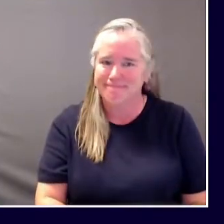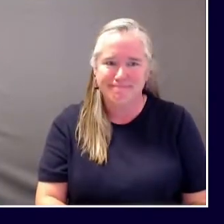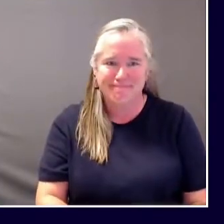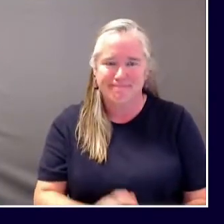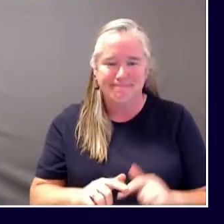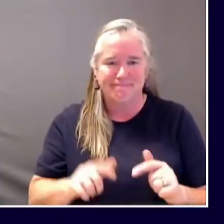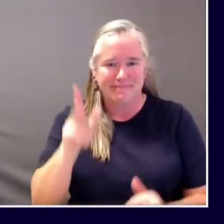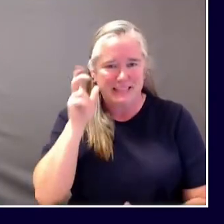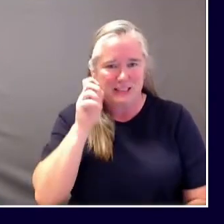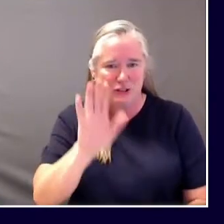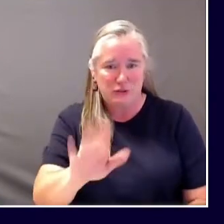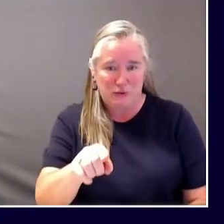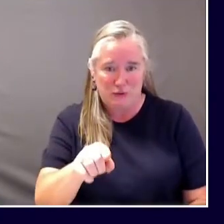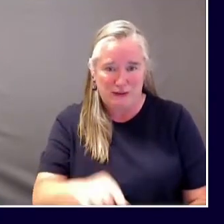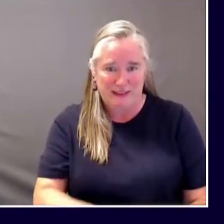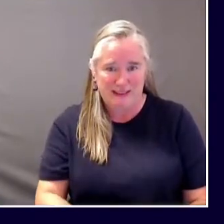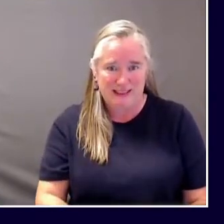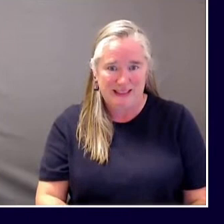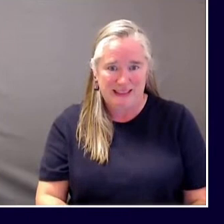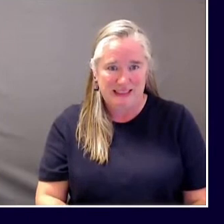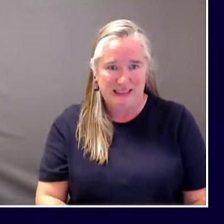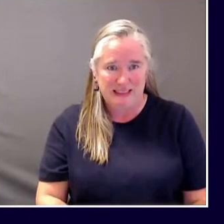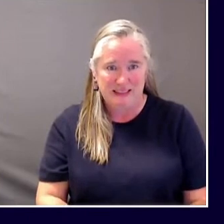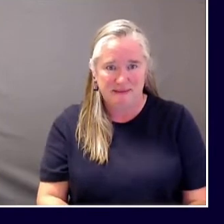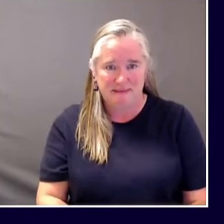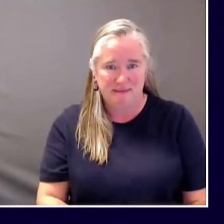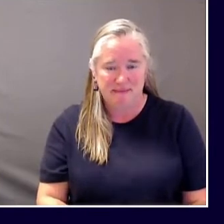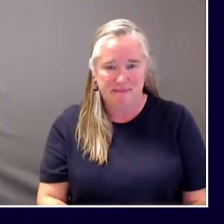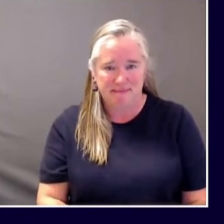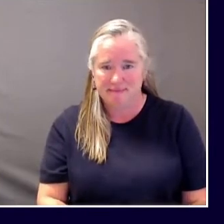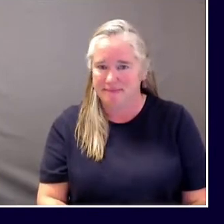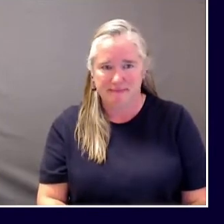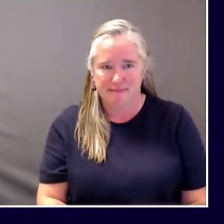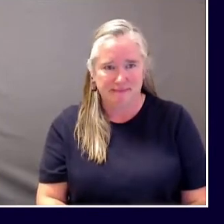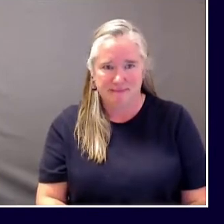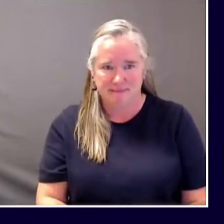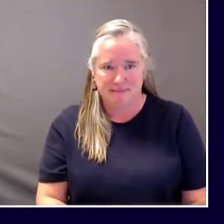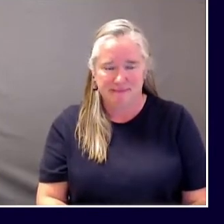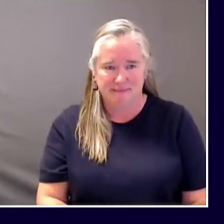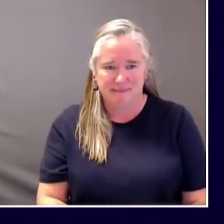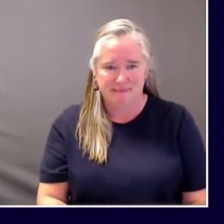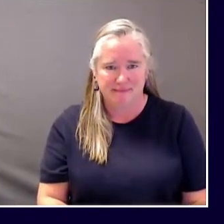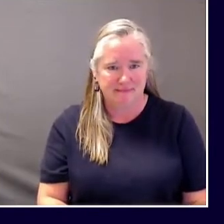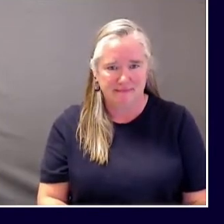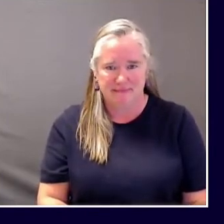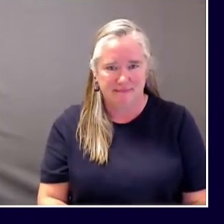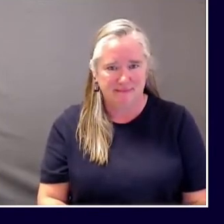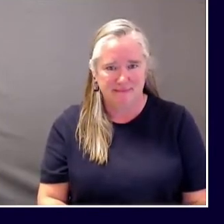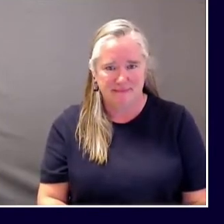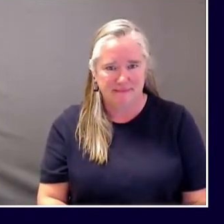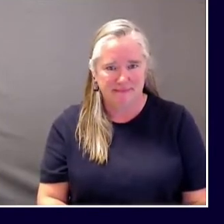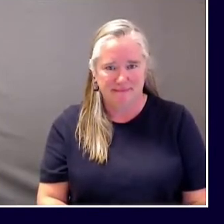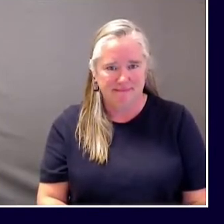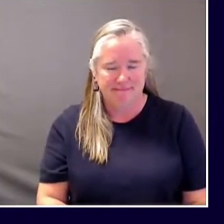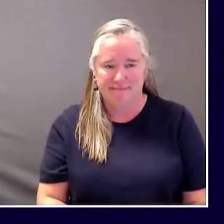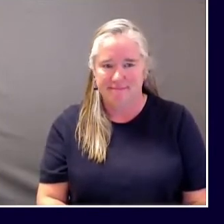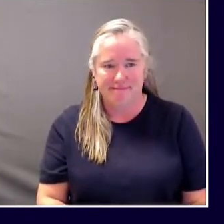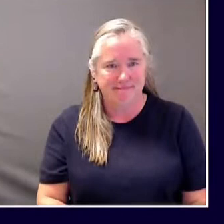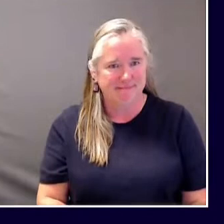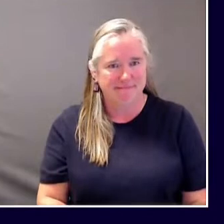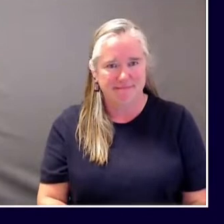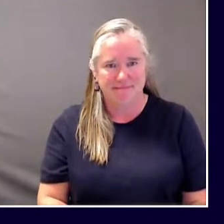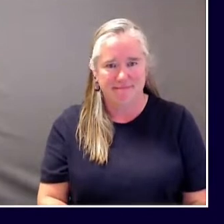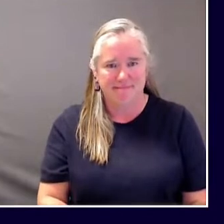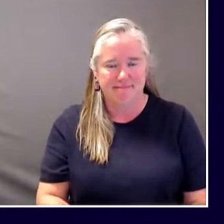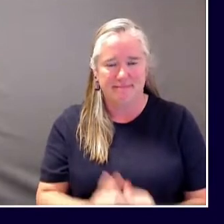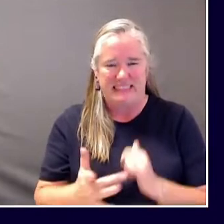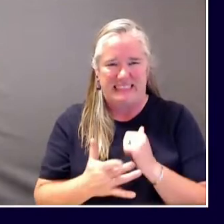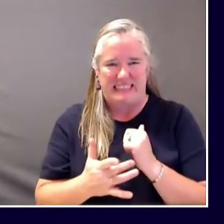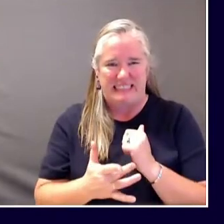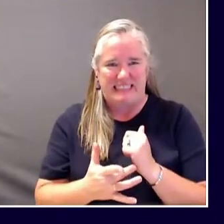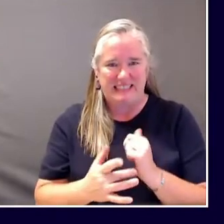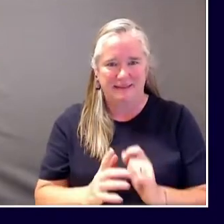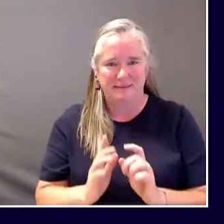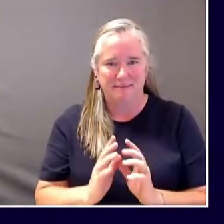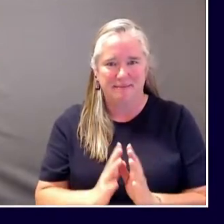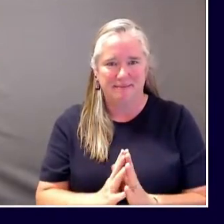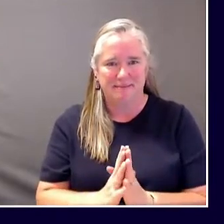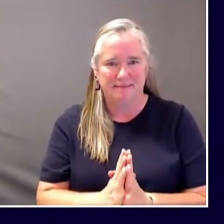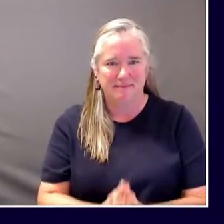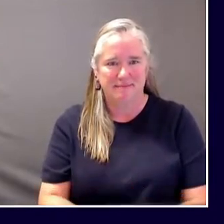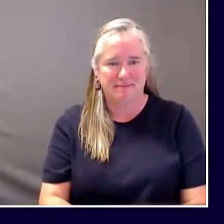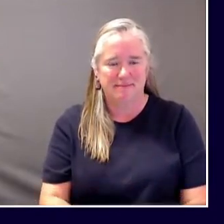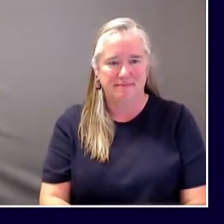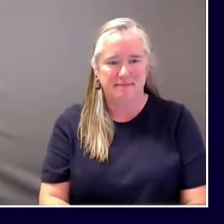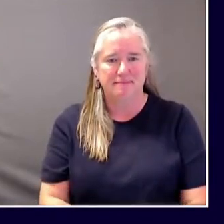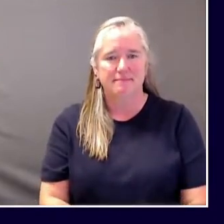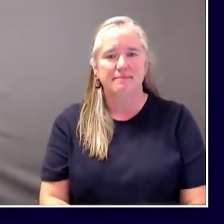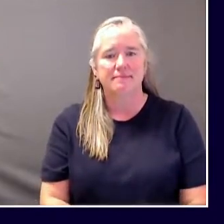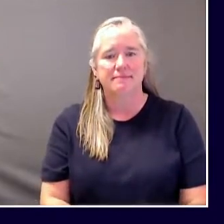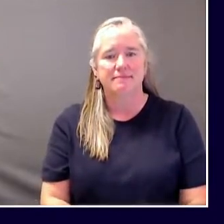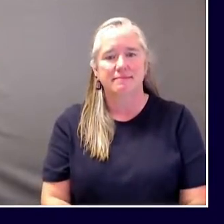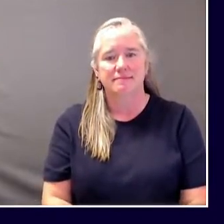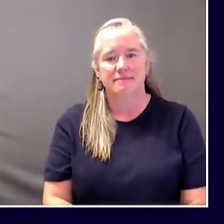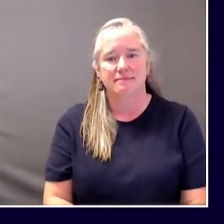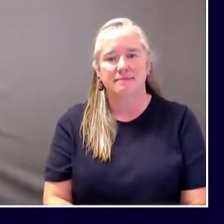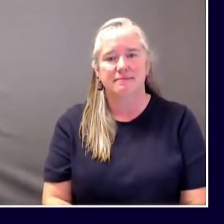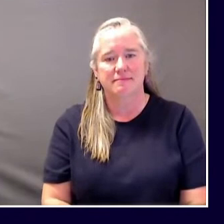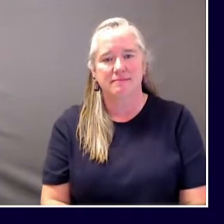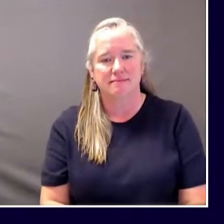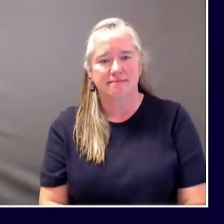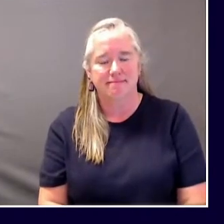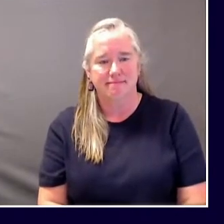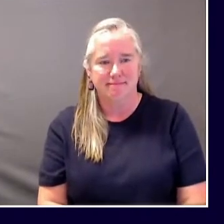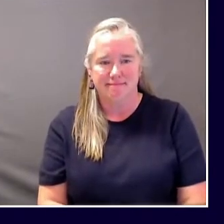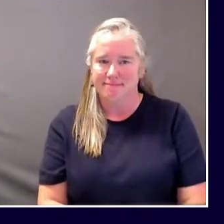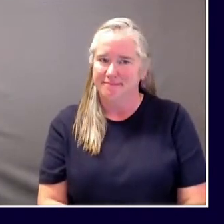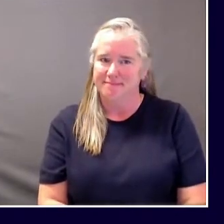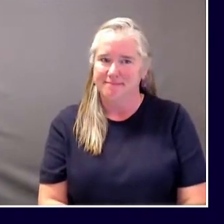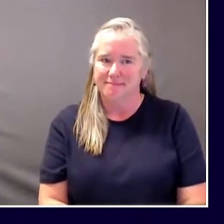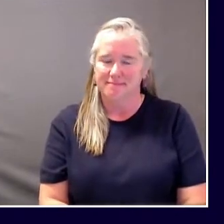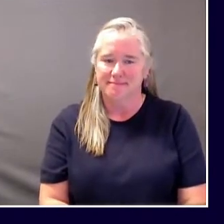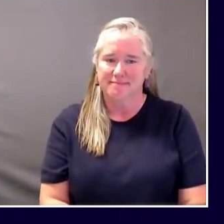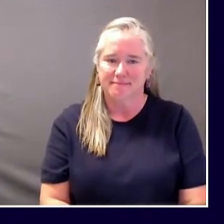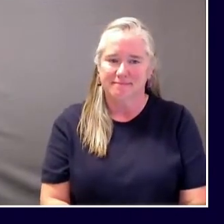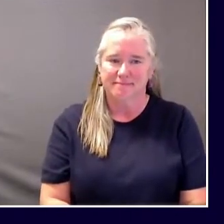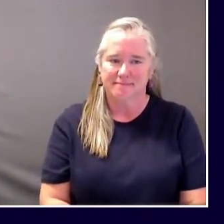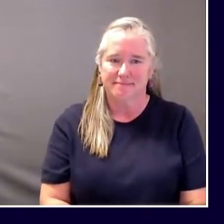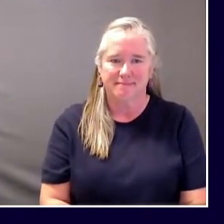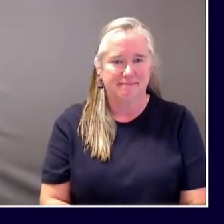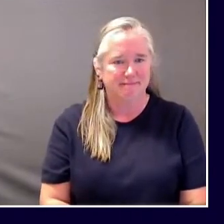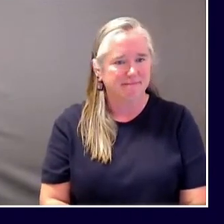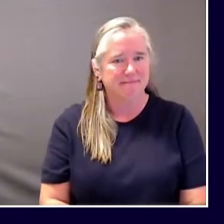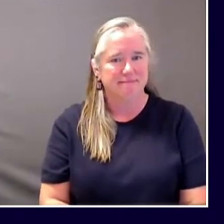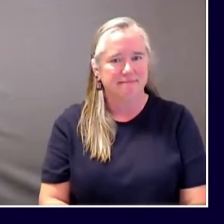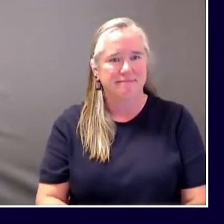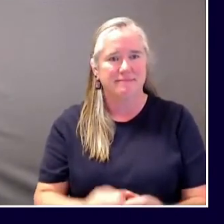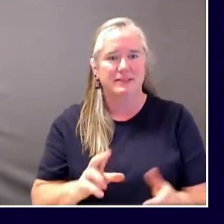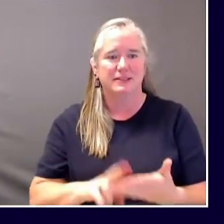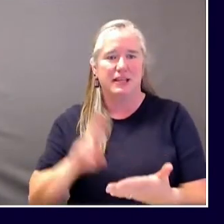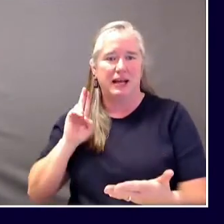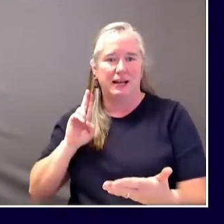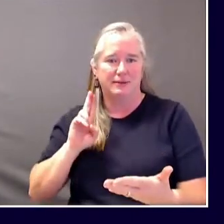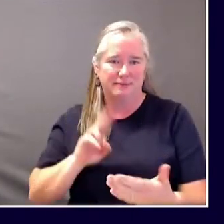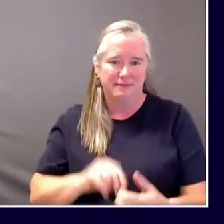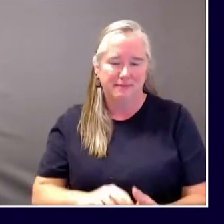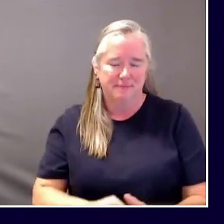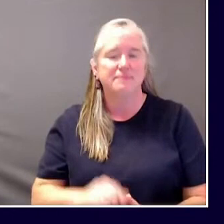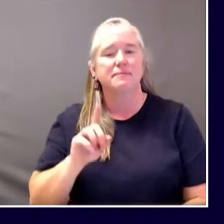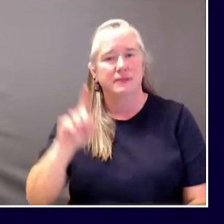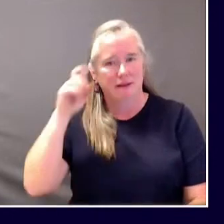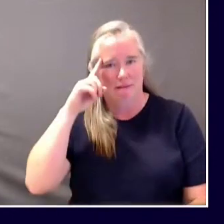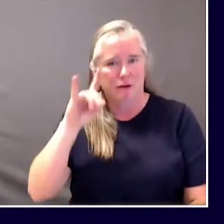hear the audio on your end